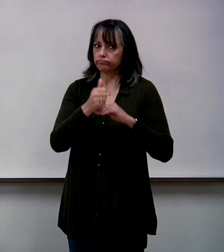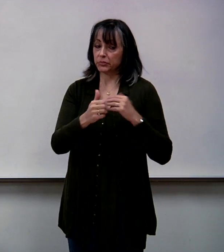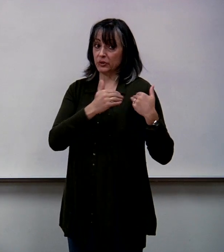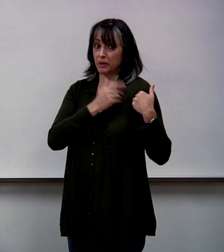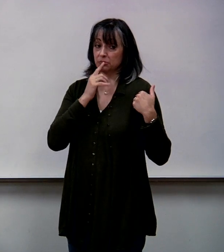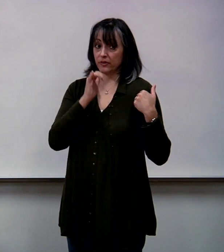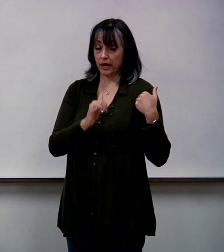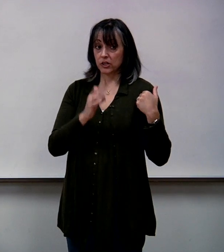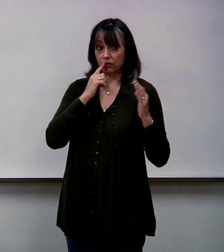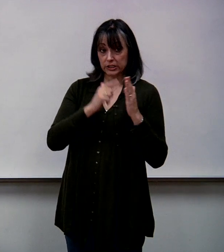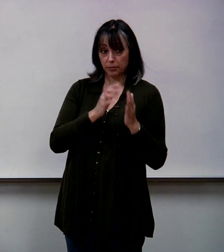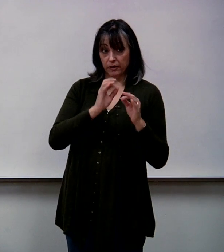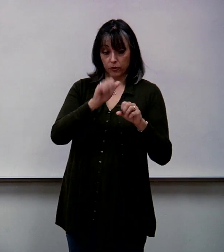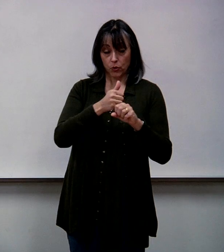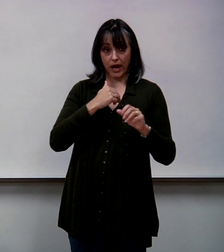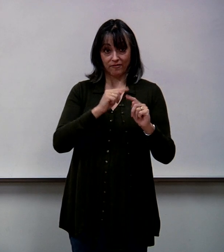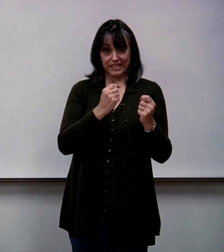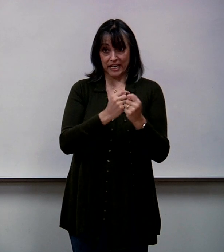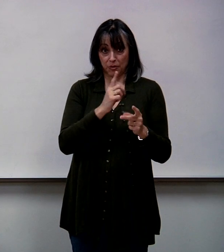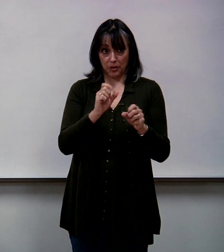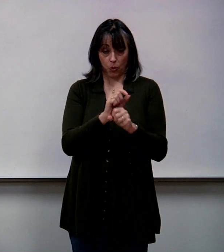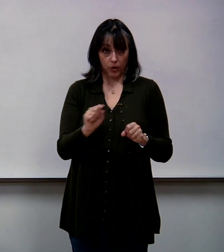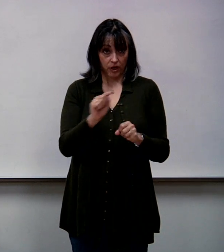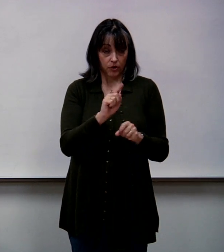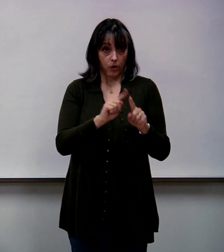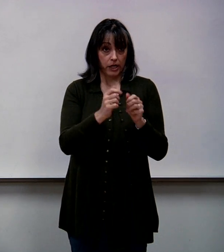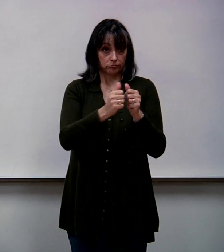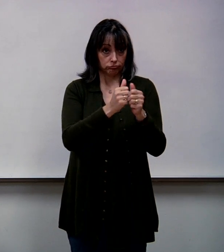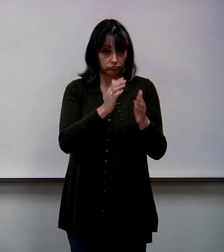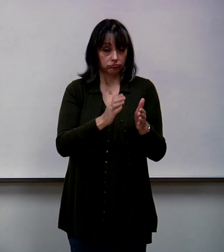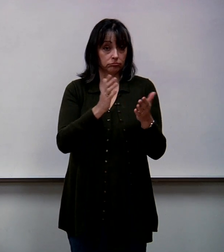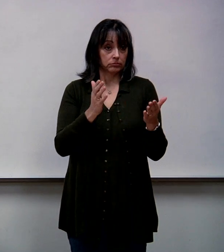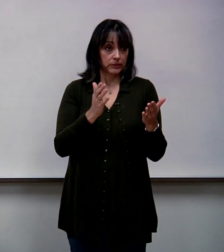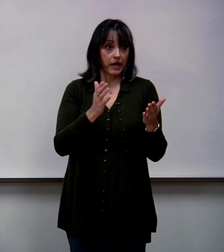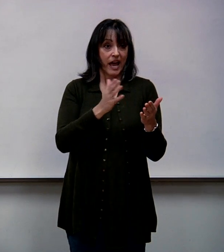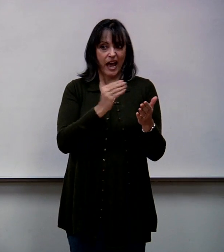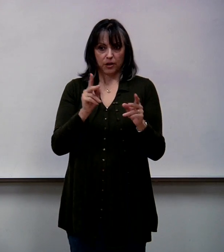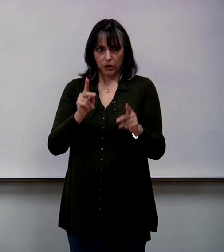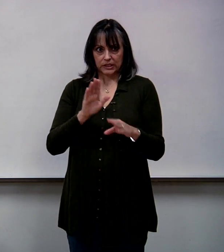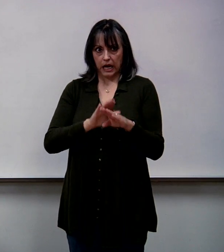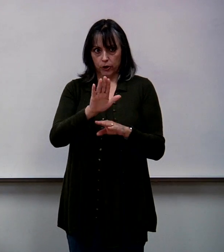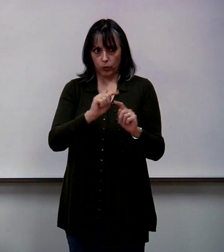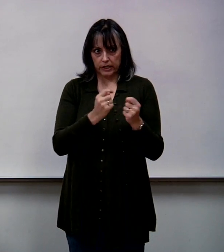down fliers of other candidates, you, as the candidate yourself can be held accountable for